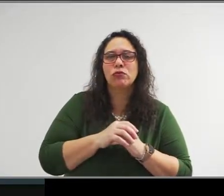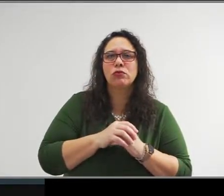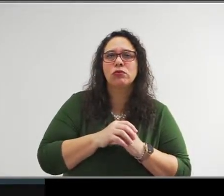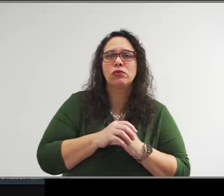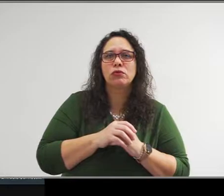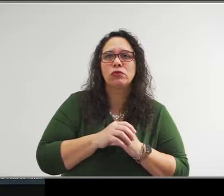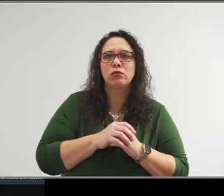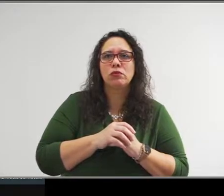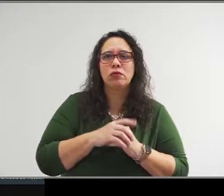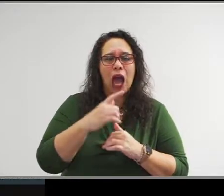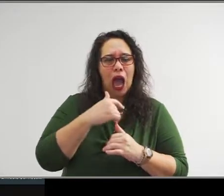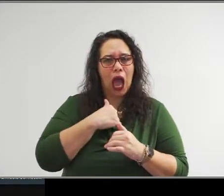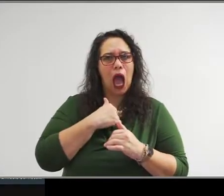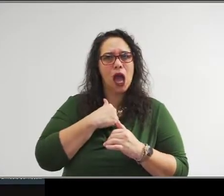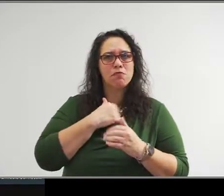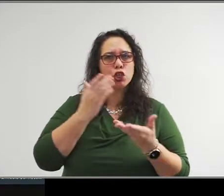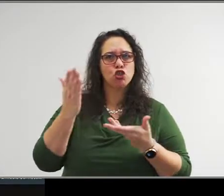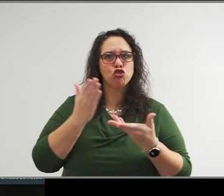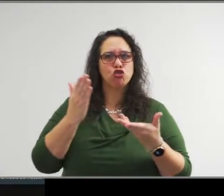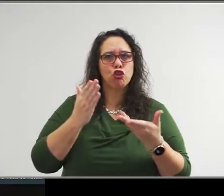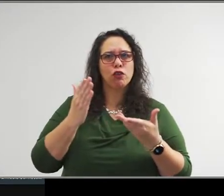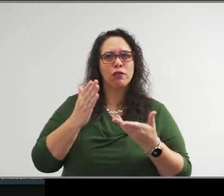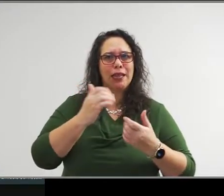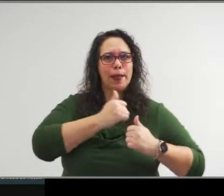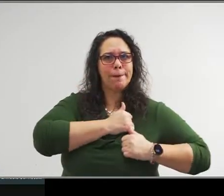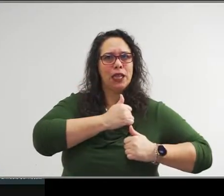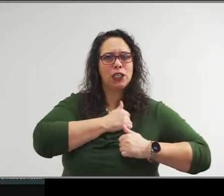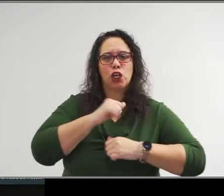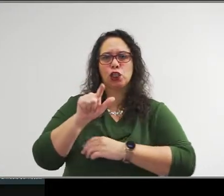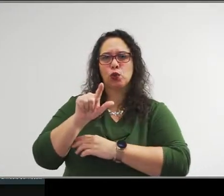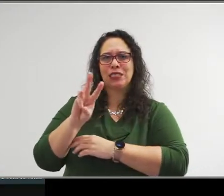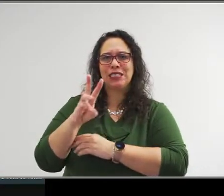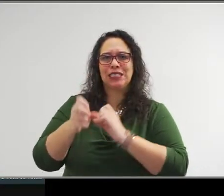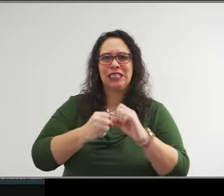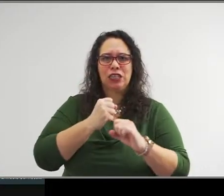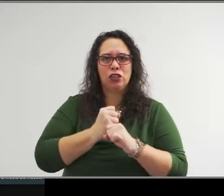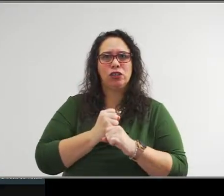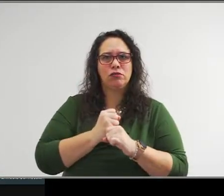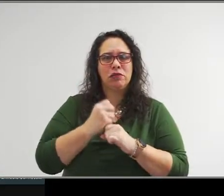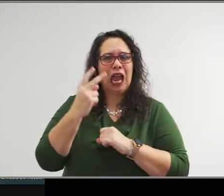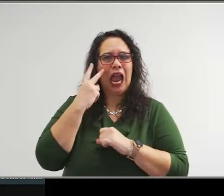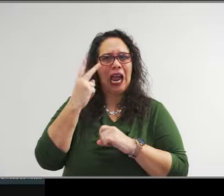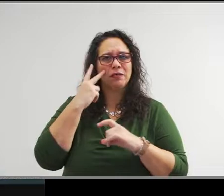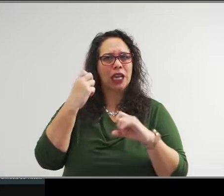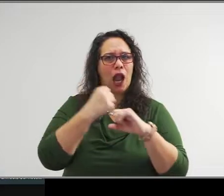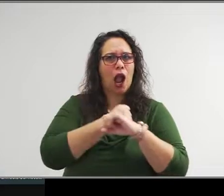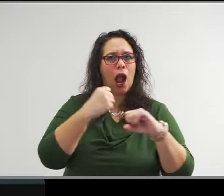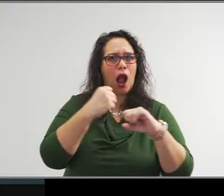I've served in the military for 26 years and in my 26 years I've seen combat several times.